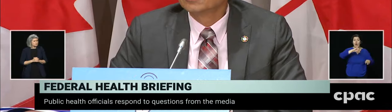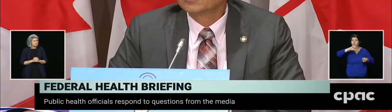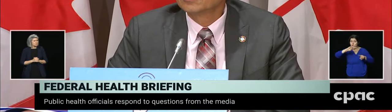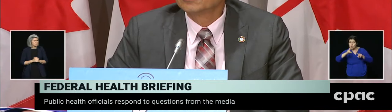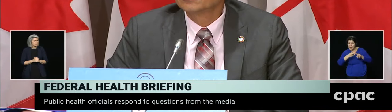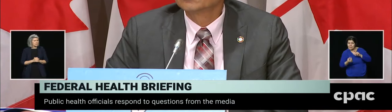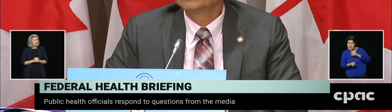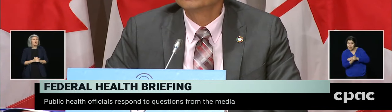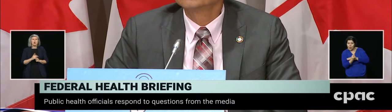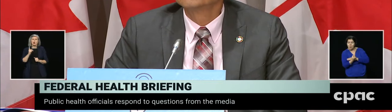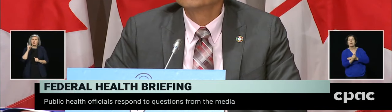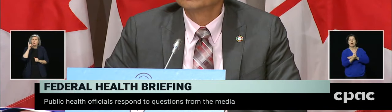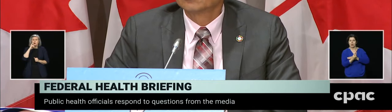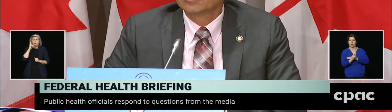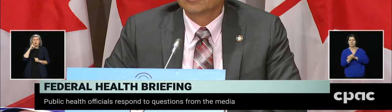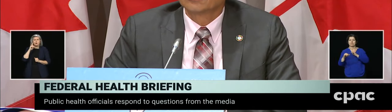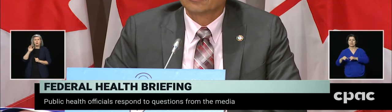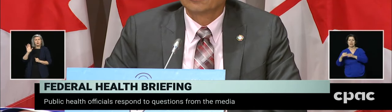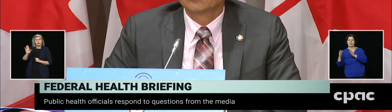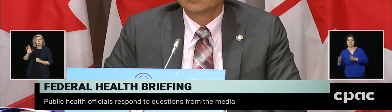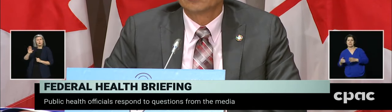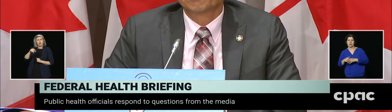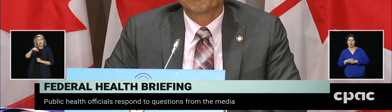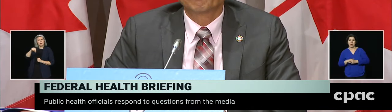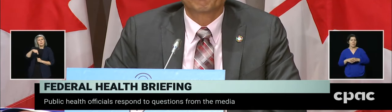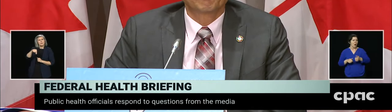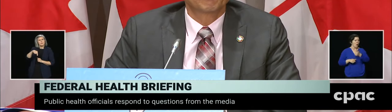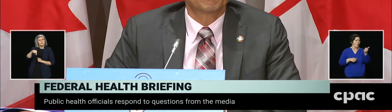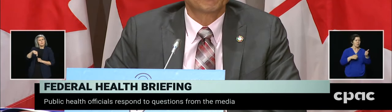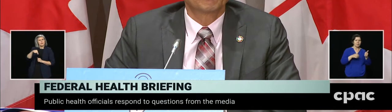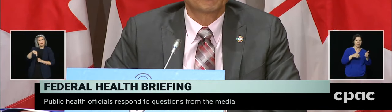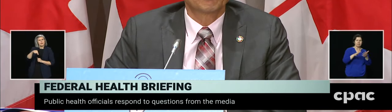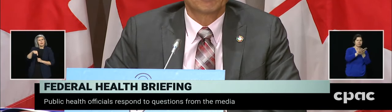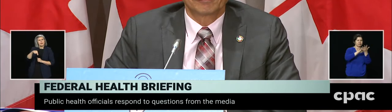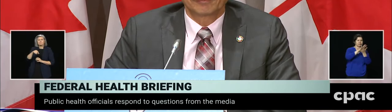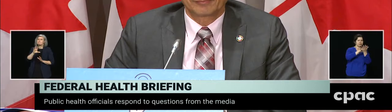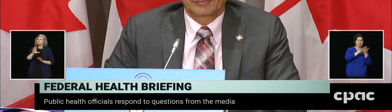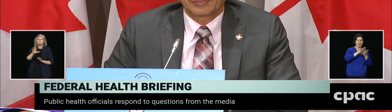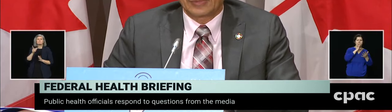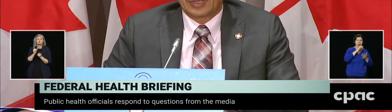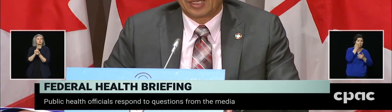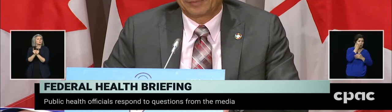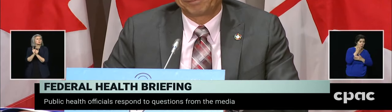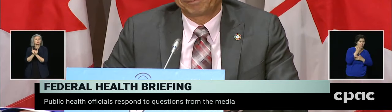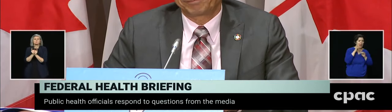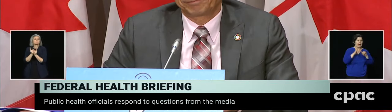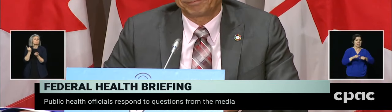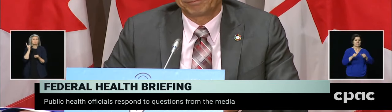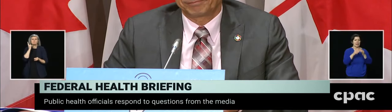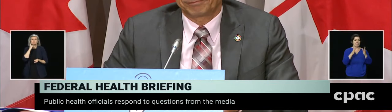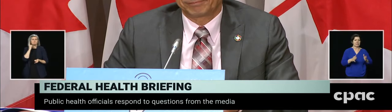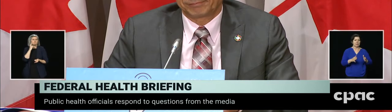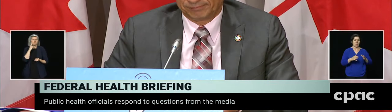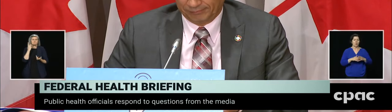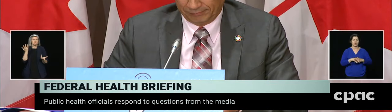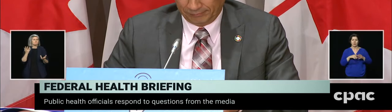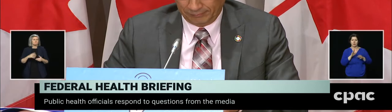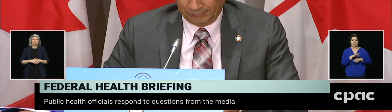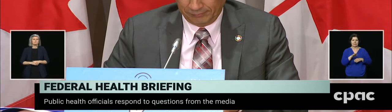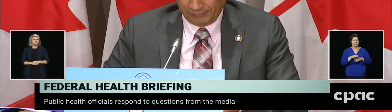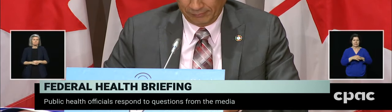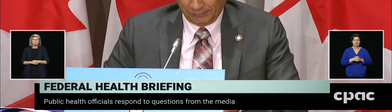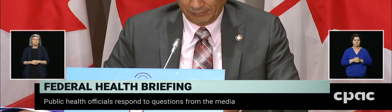THERE IS TALK OF STUFFED NOSES